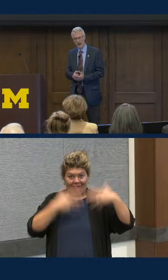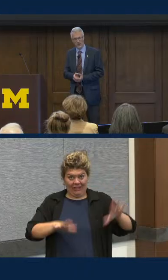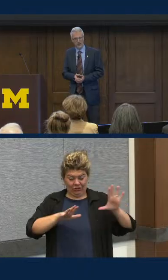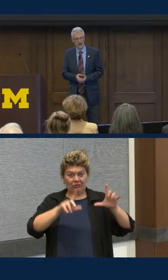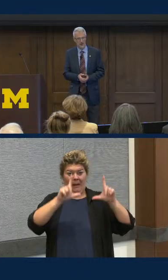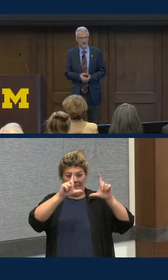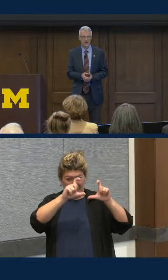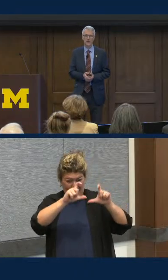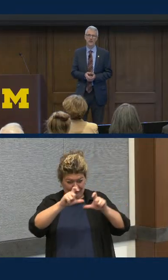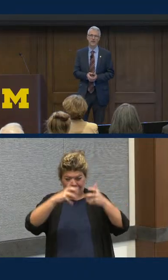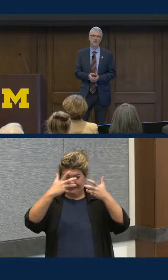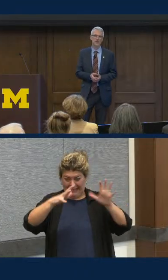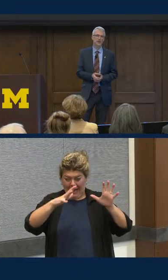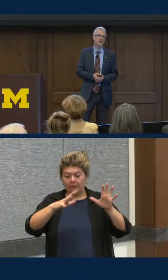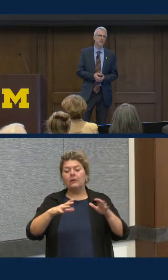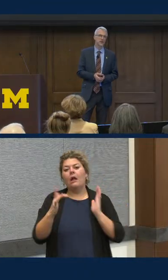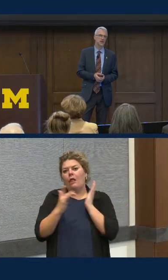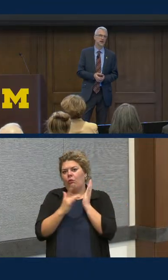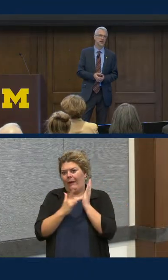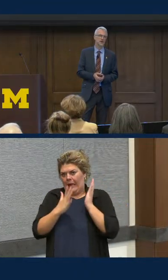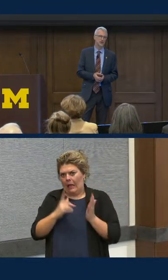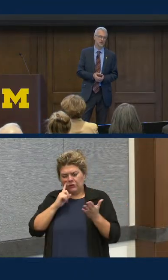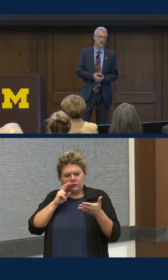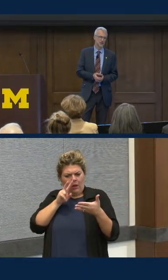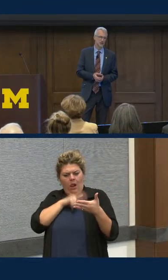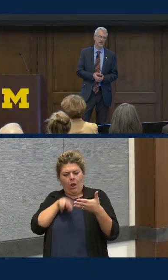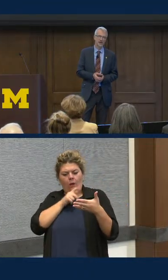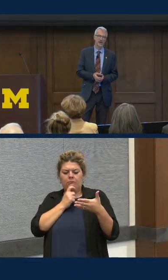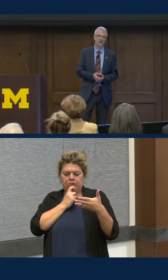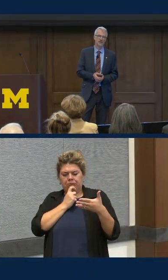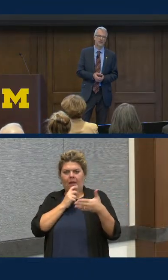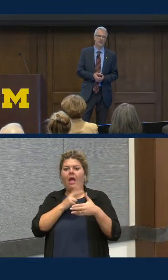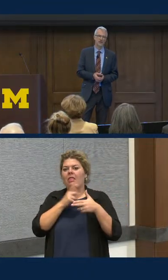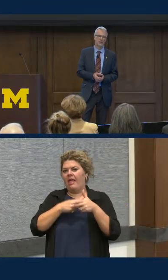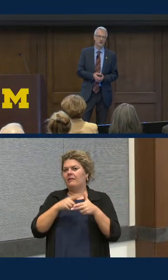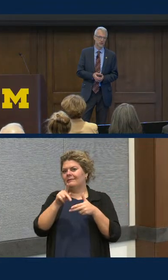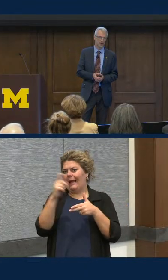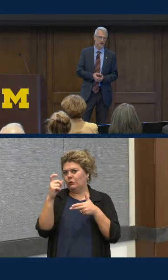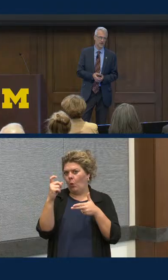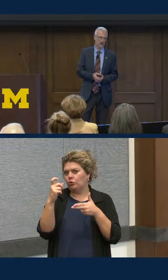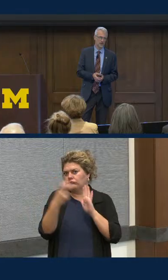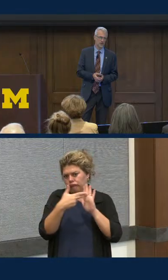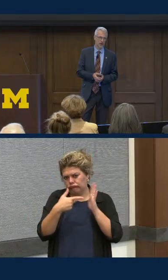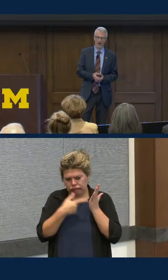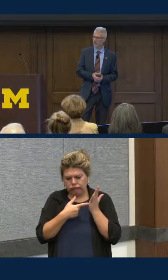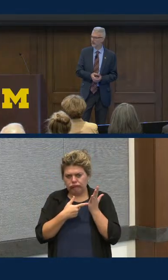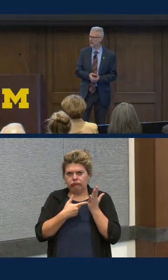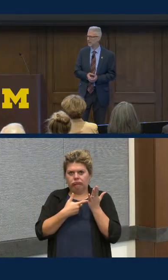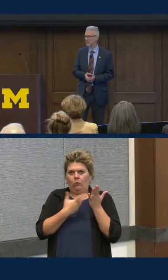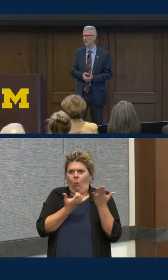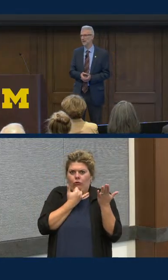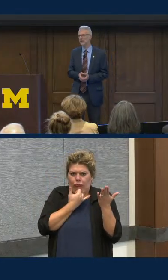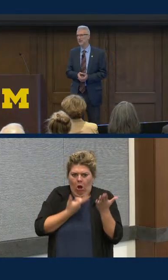radiologist to read those images and make a diagnosis. I have incredible respect and